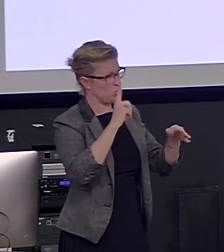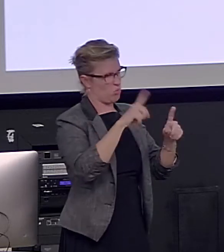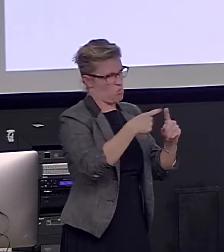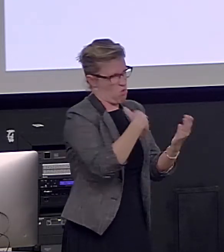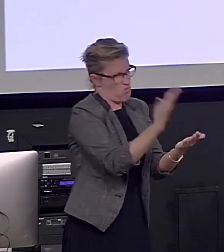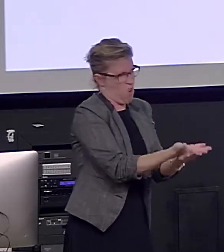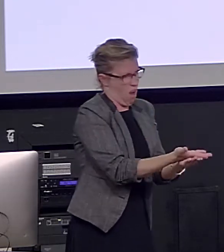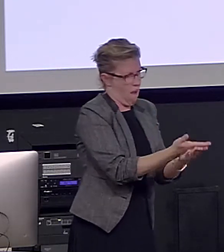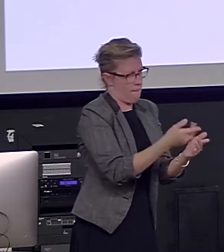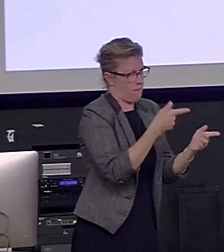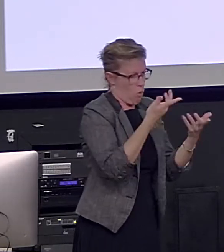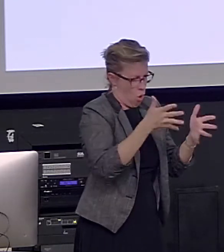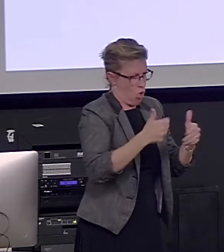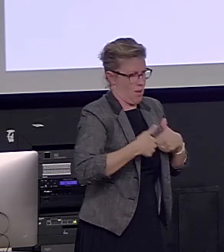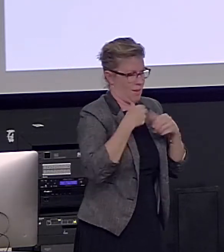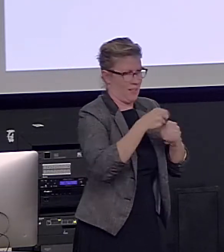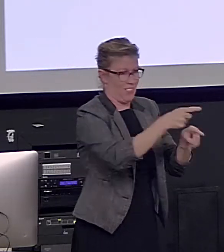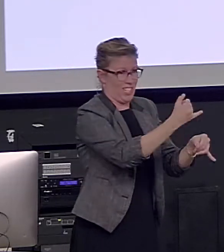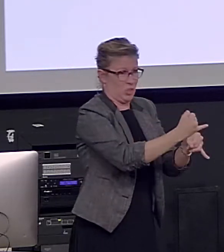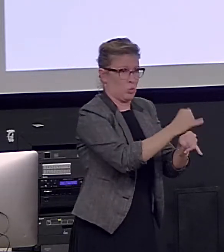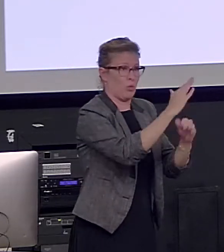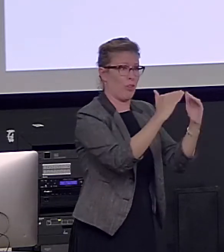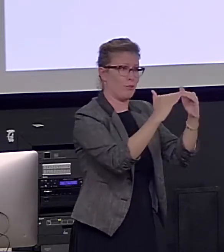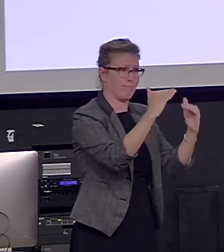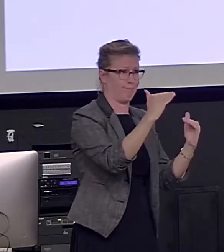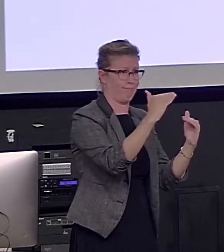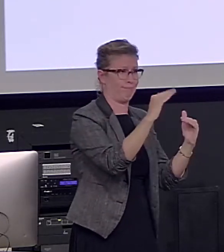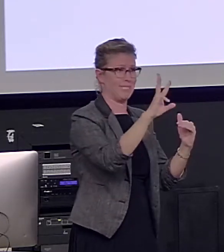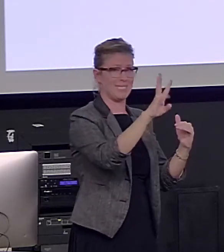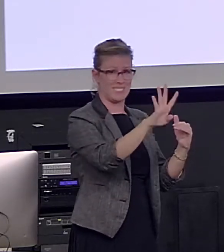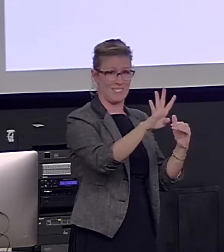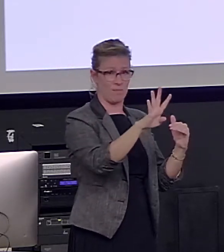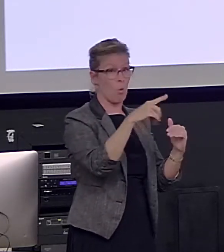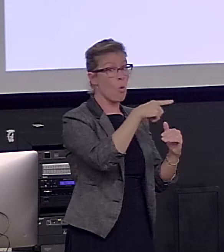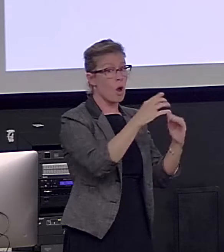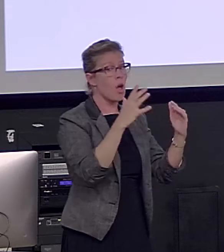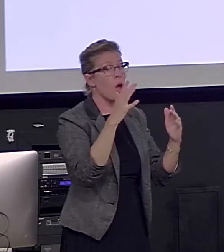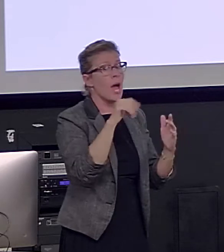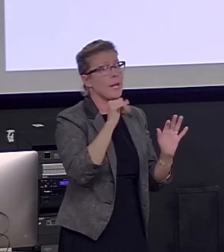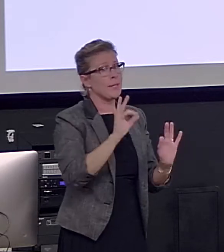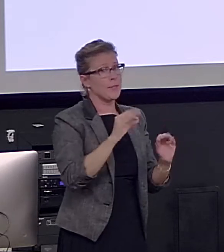at the time in the institution their mean was 64 and a standard deviation of 15.